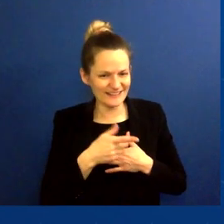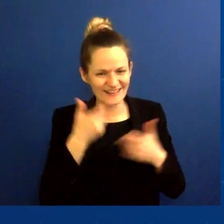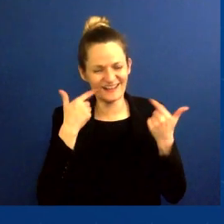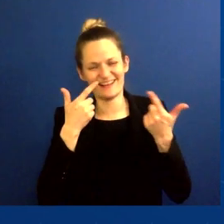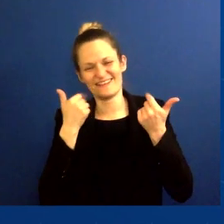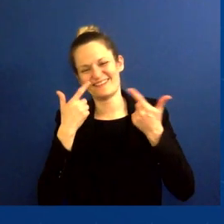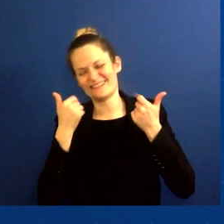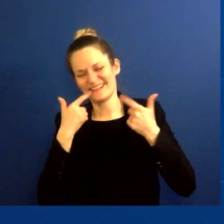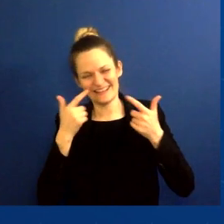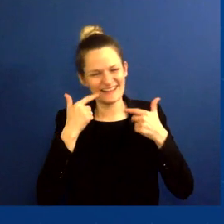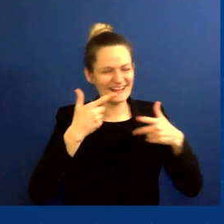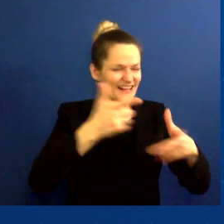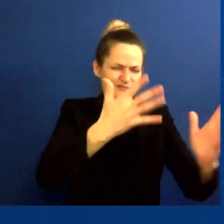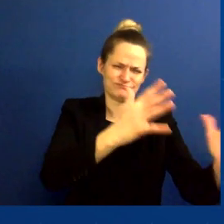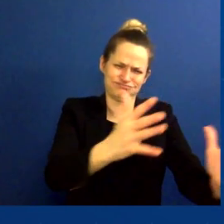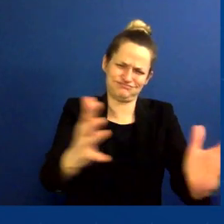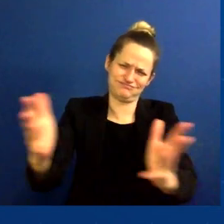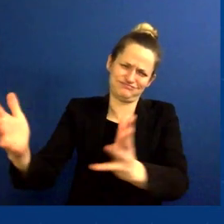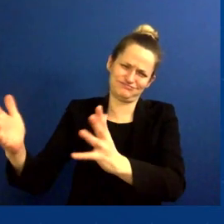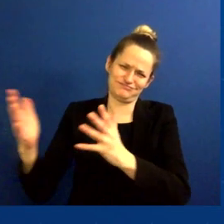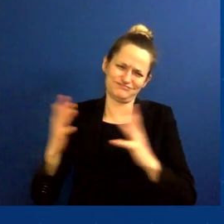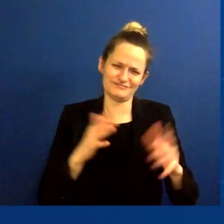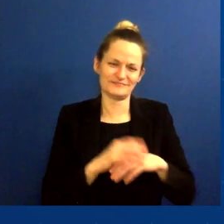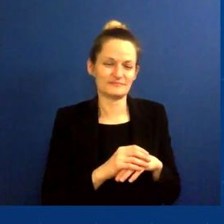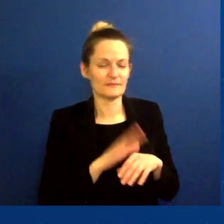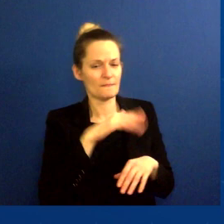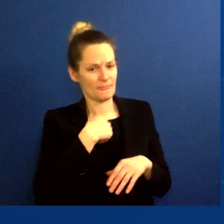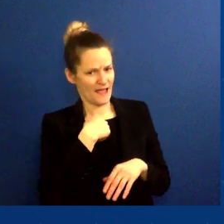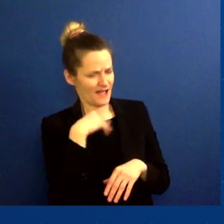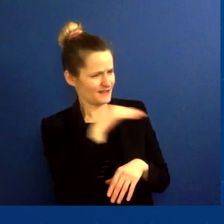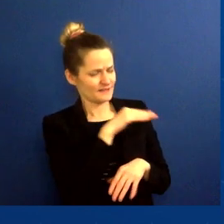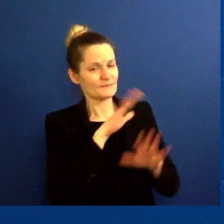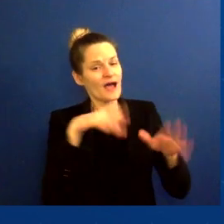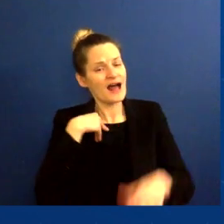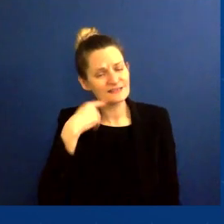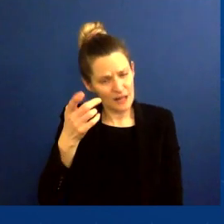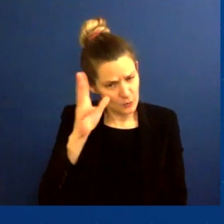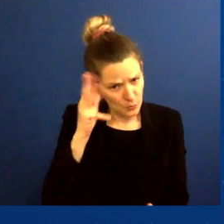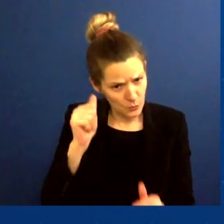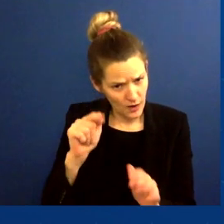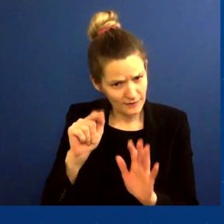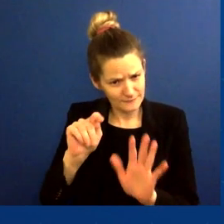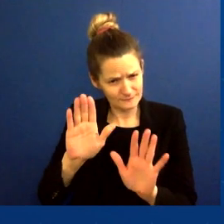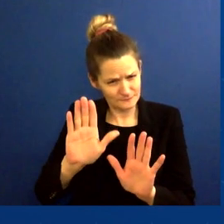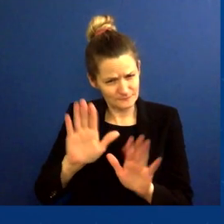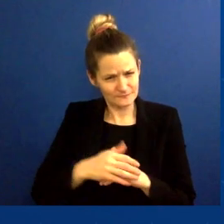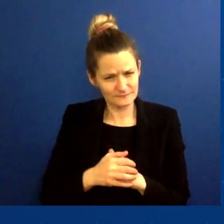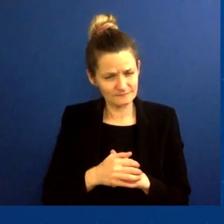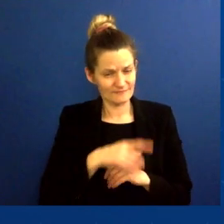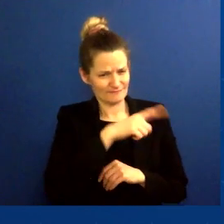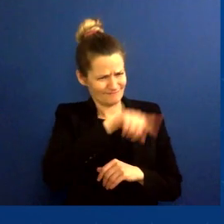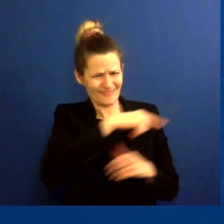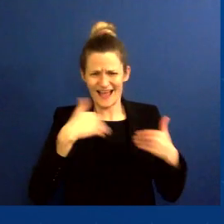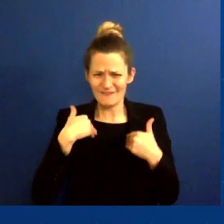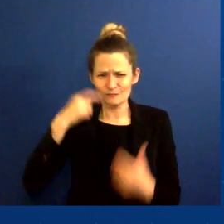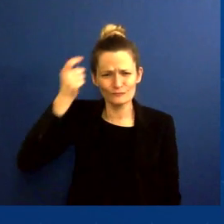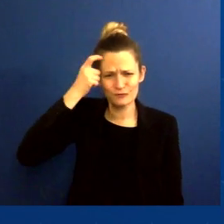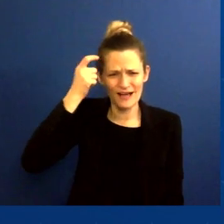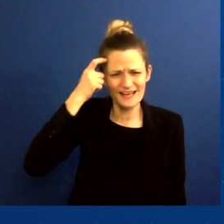I tell you what: You got to not only have some brains, but you got to be coordinated to be an ironworker, man. And I was told that -- they said, you know,